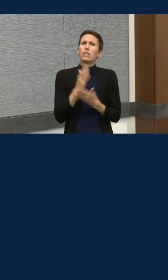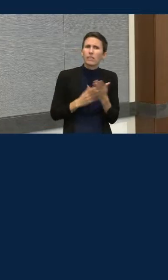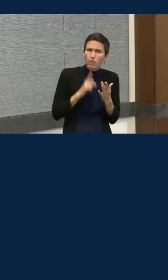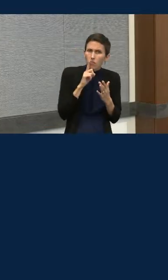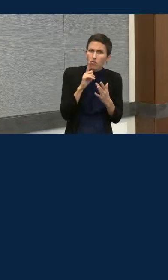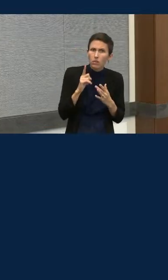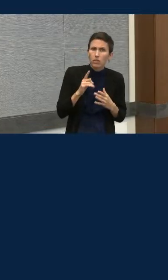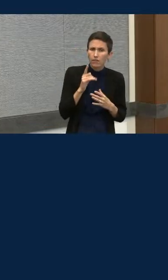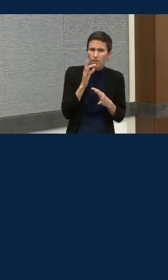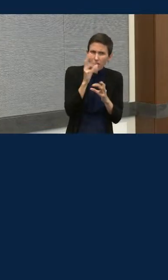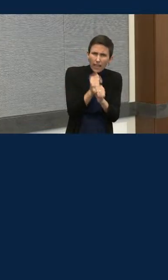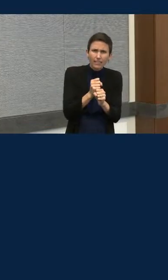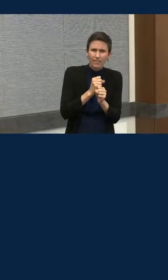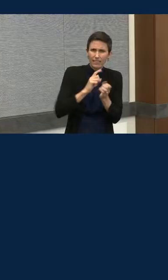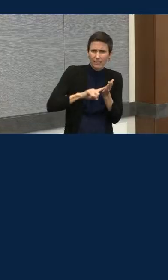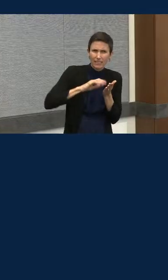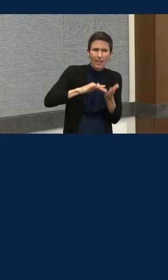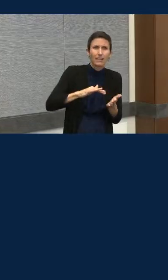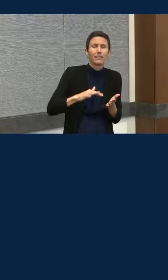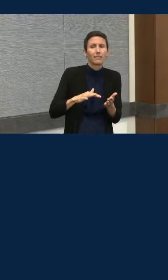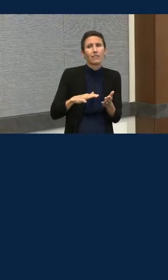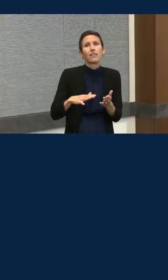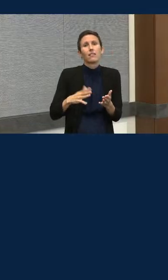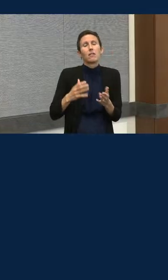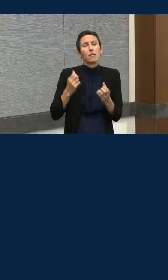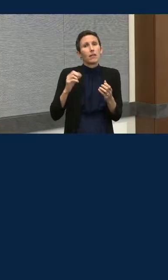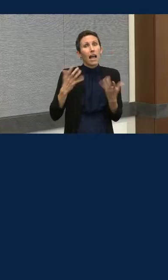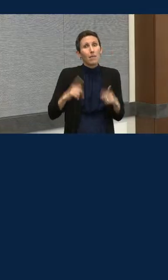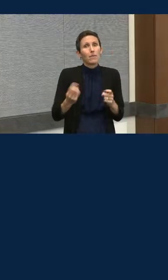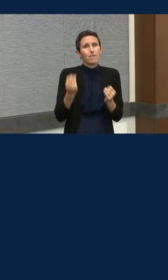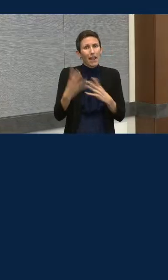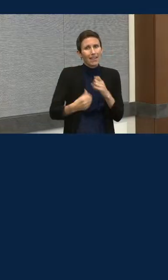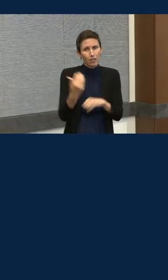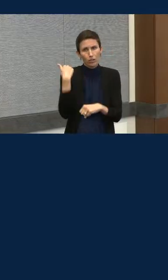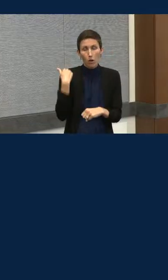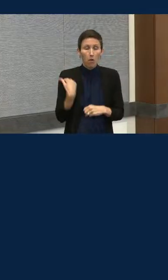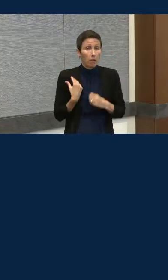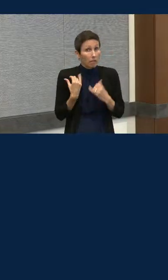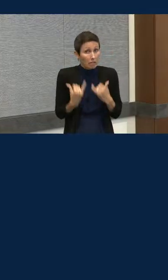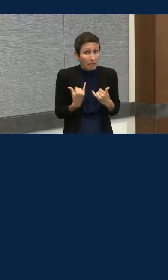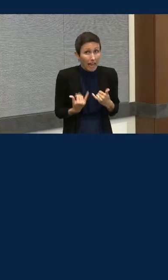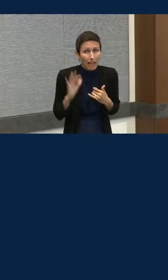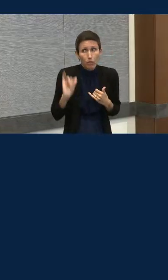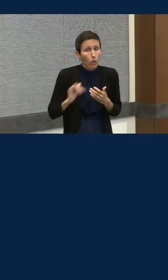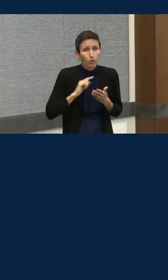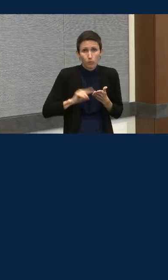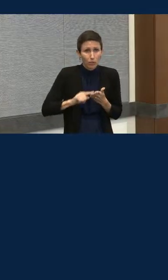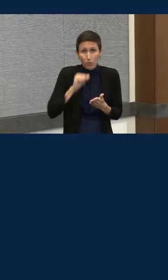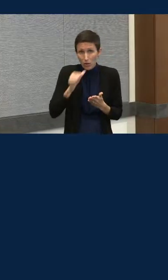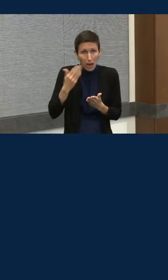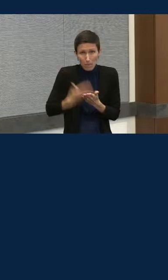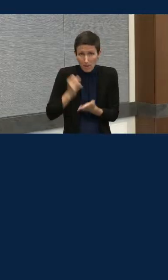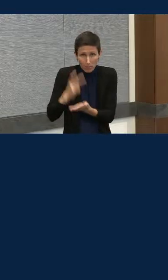would never be approved by a review panel today. But the